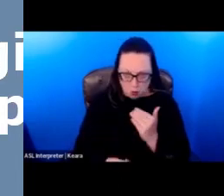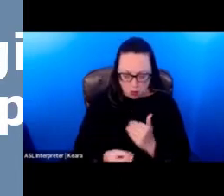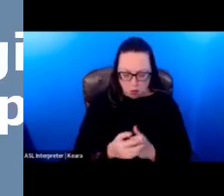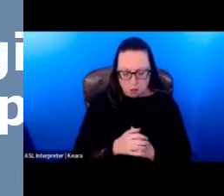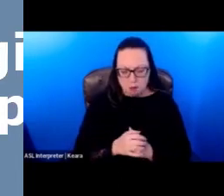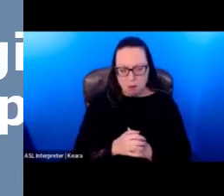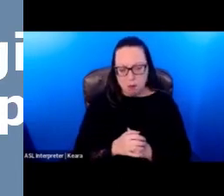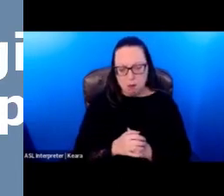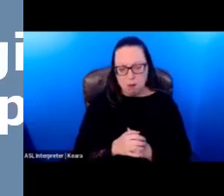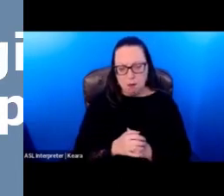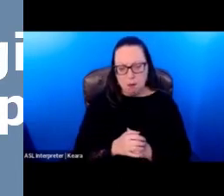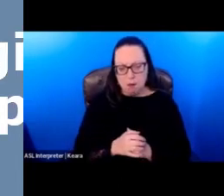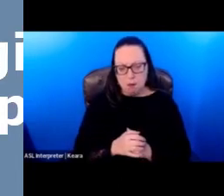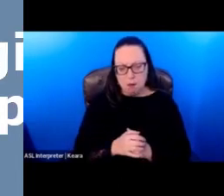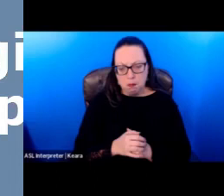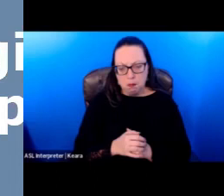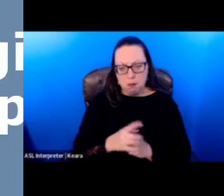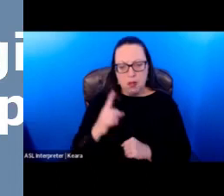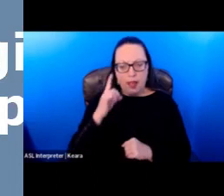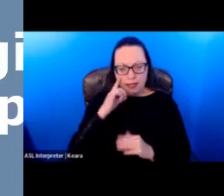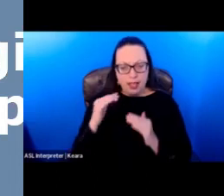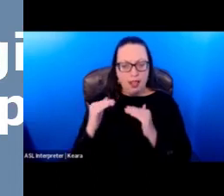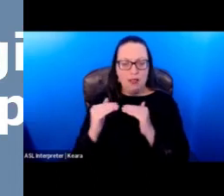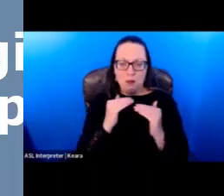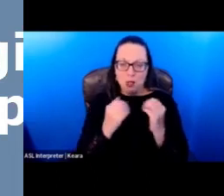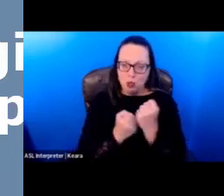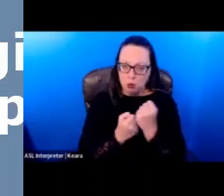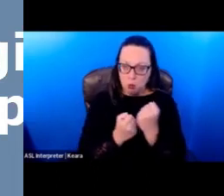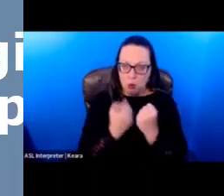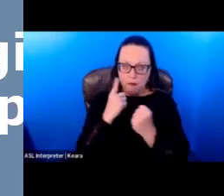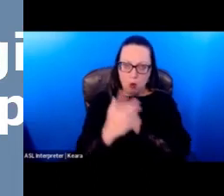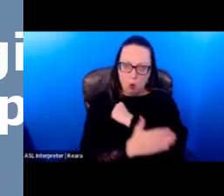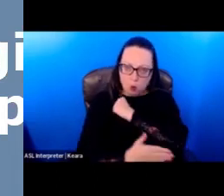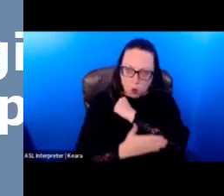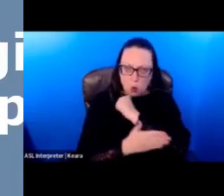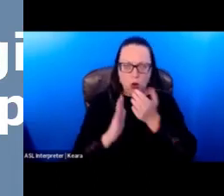support. Some are and others may not be interested or not ready.